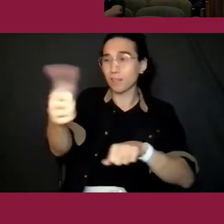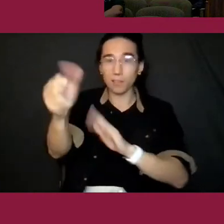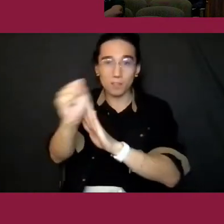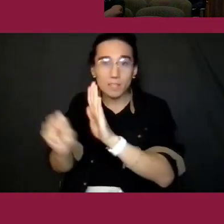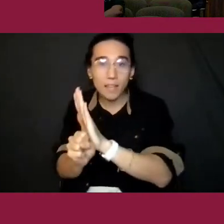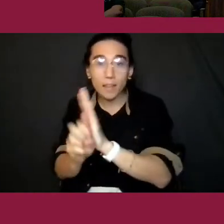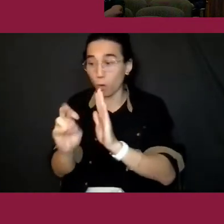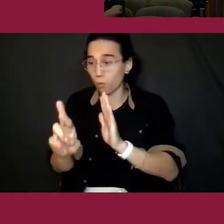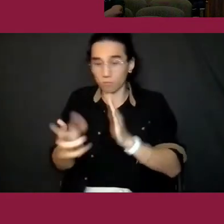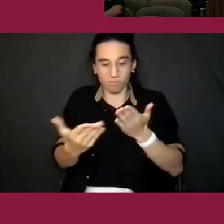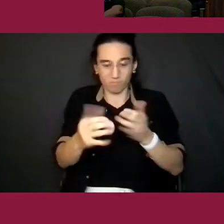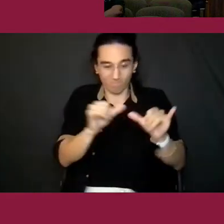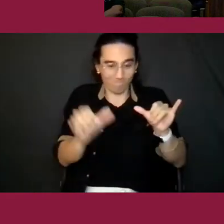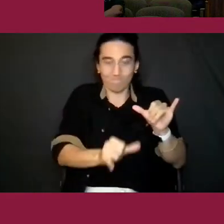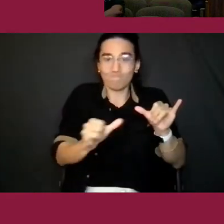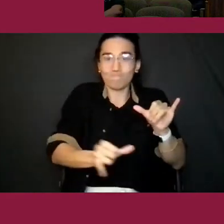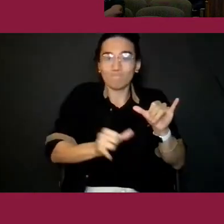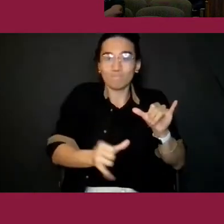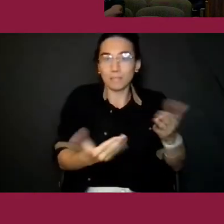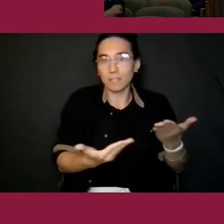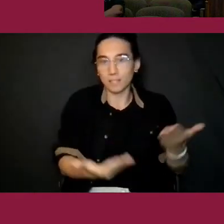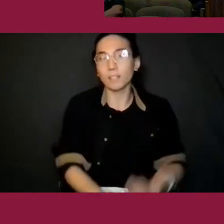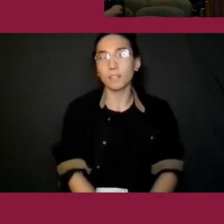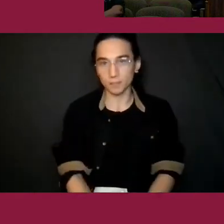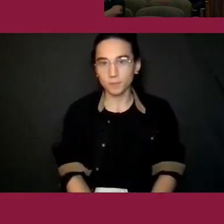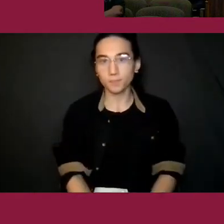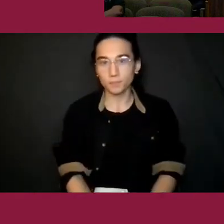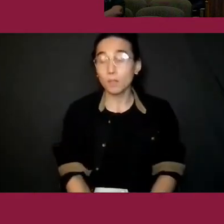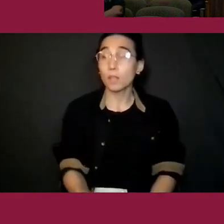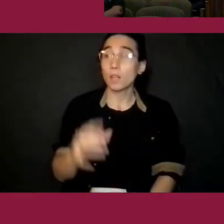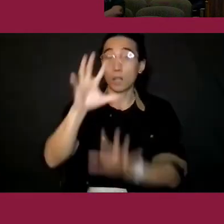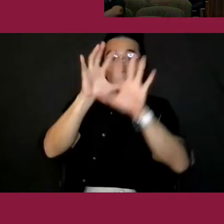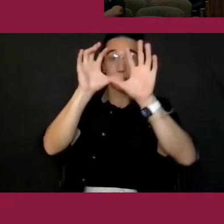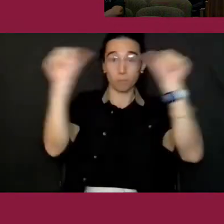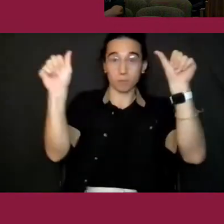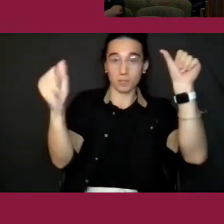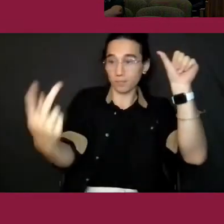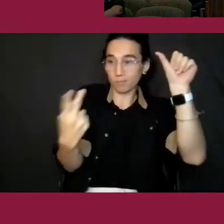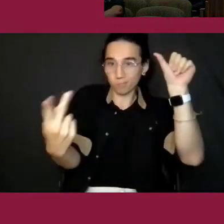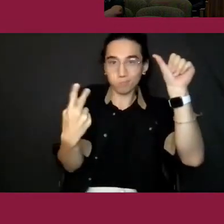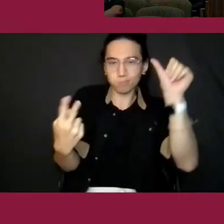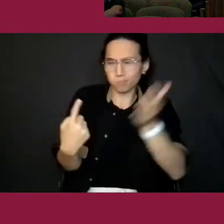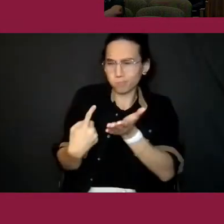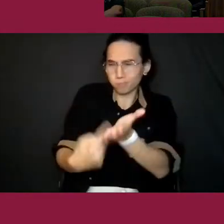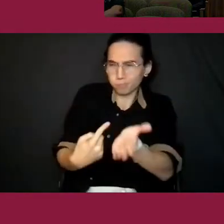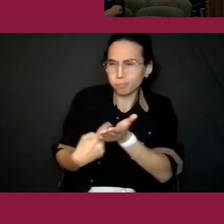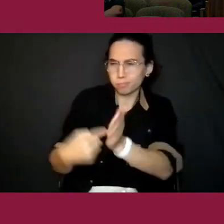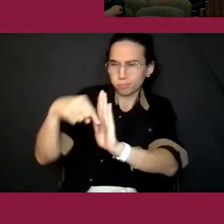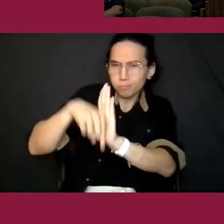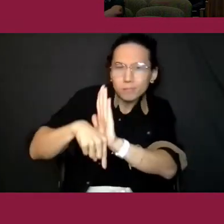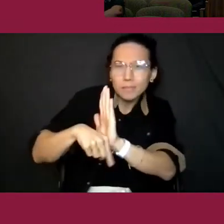And, and the president and I had conversations about how we can better maybe frame this